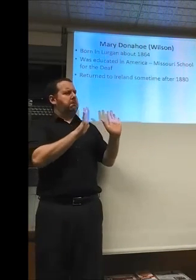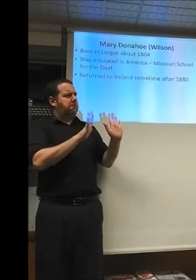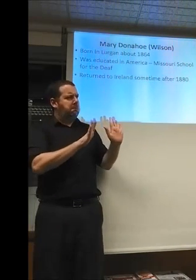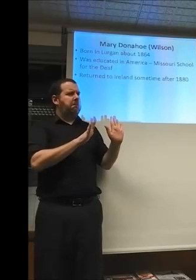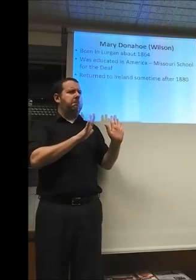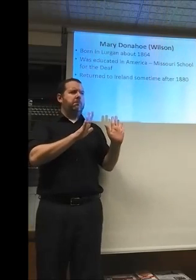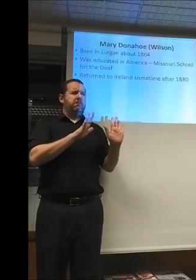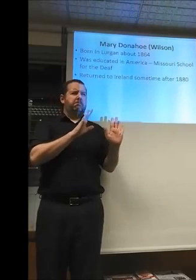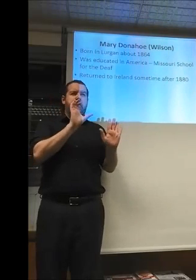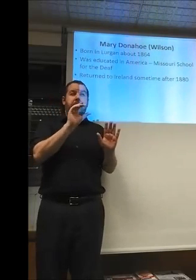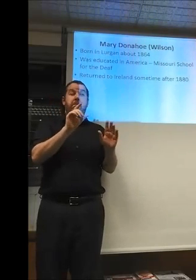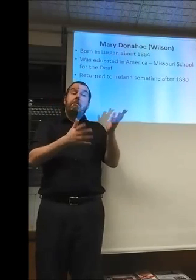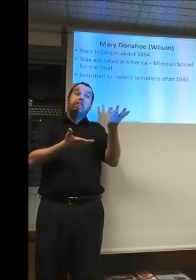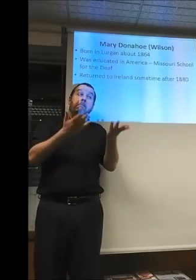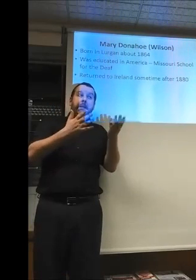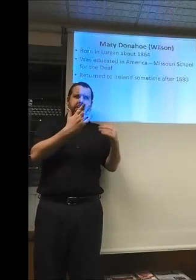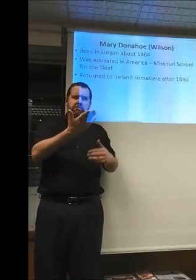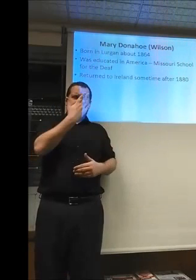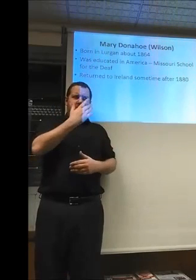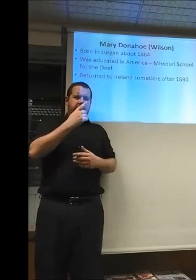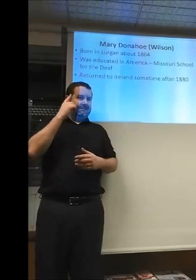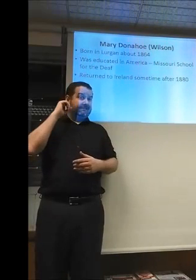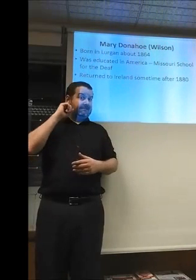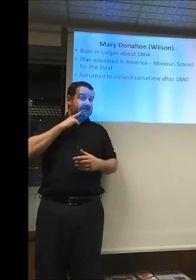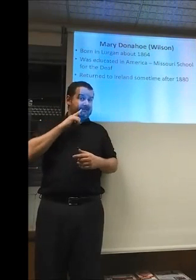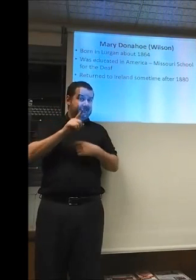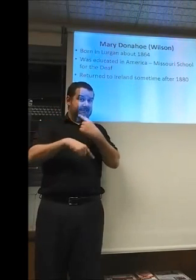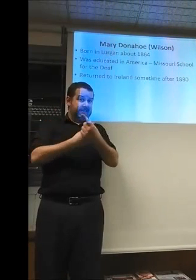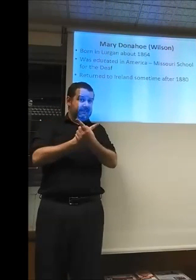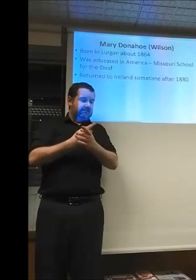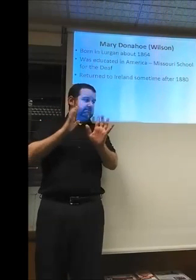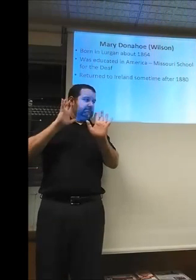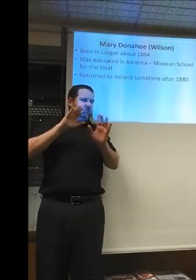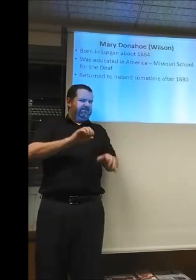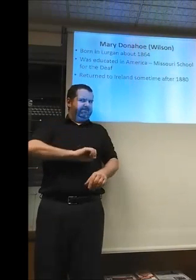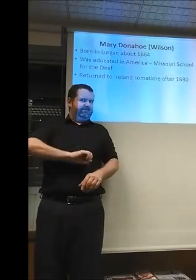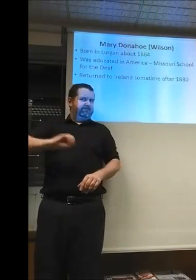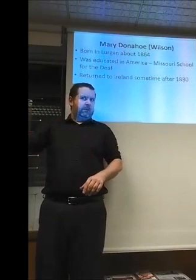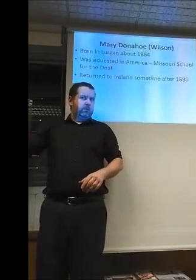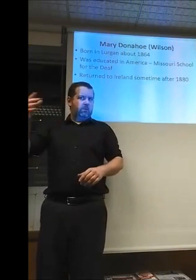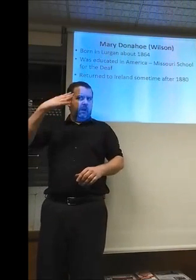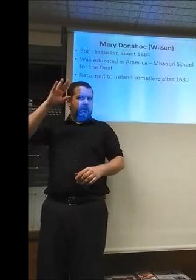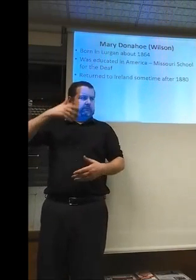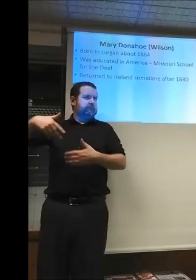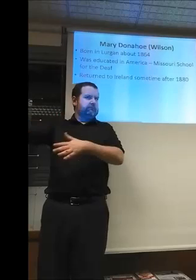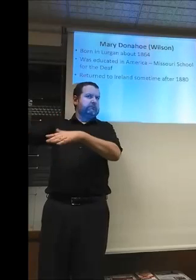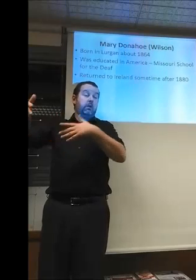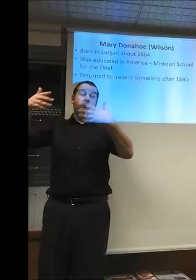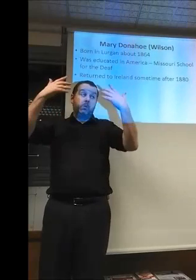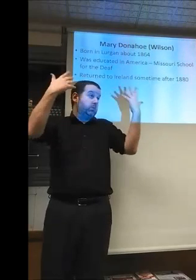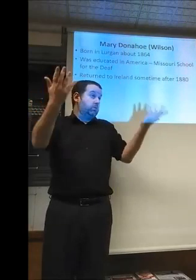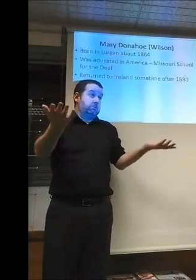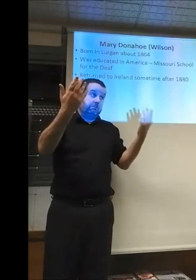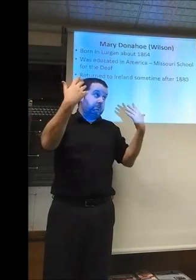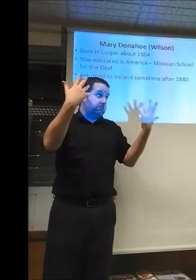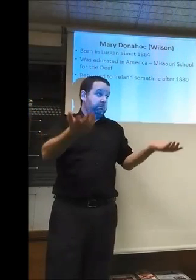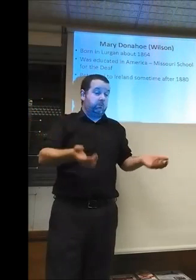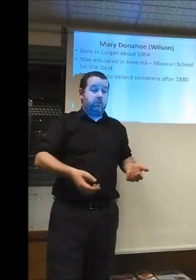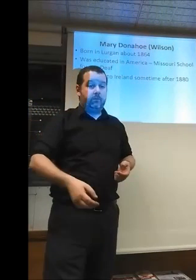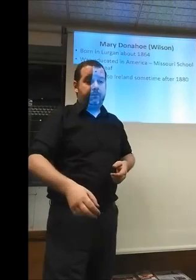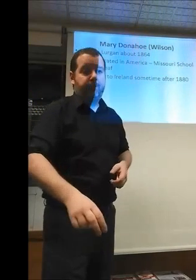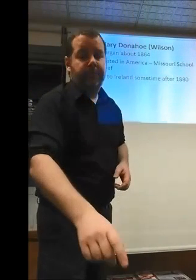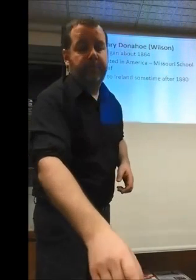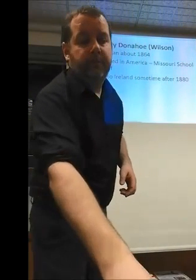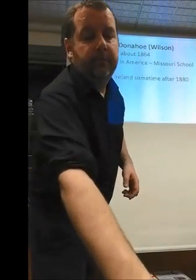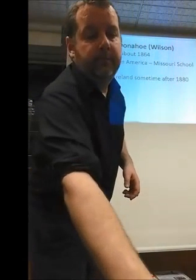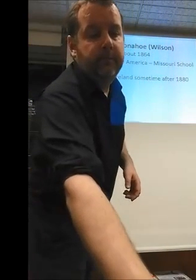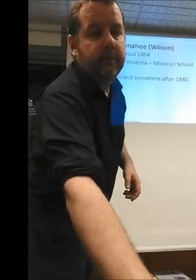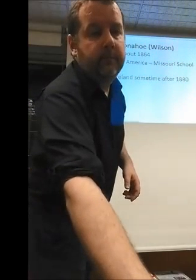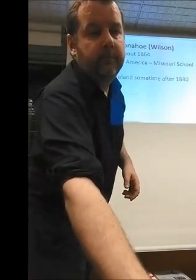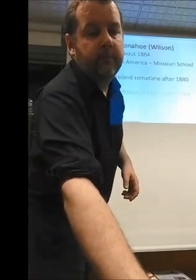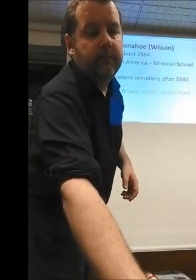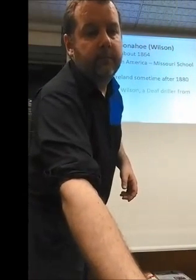And then in 1835 Maria accused two RIC policemen of raping her.